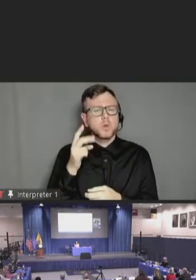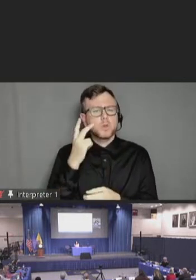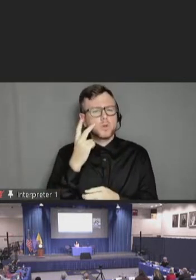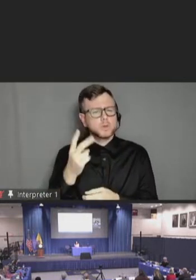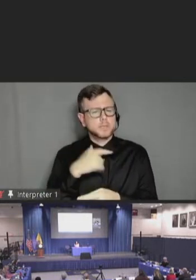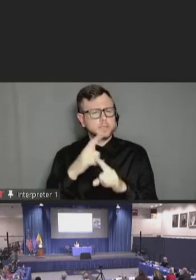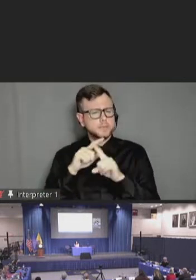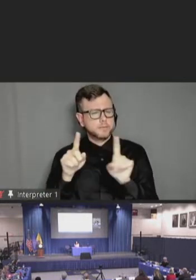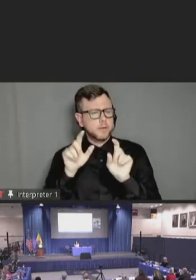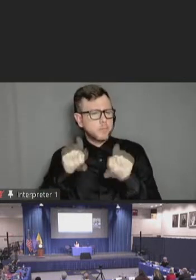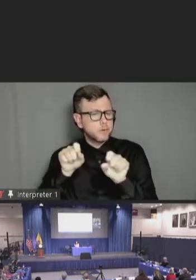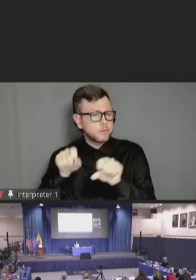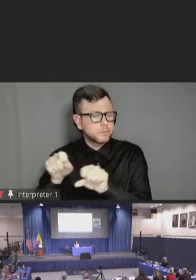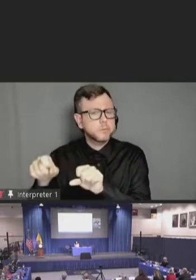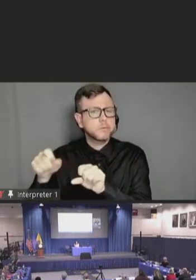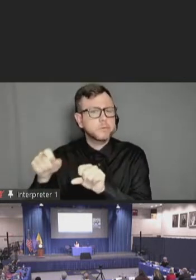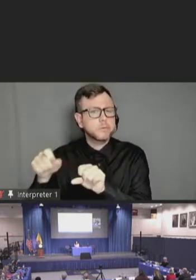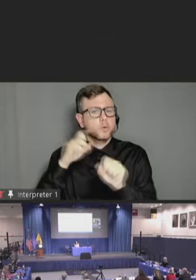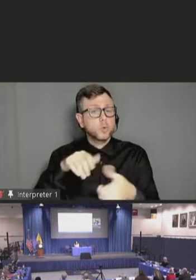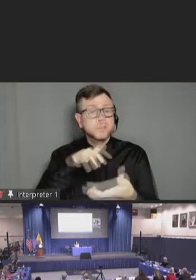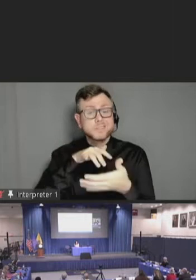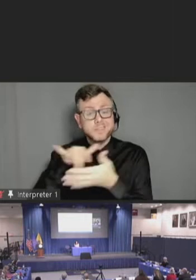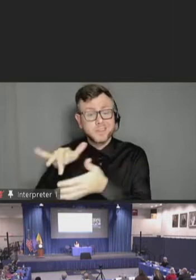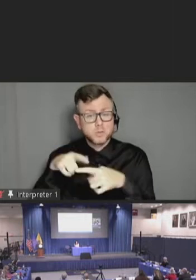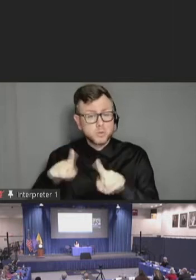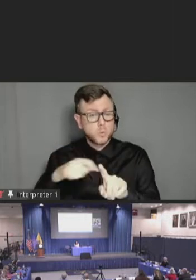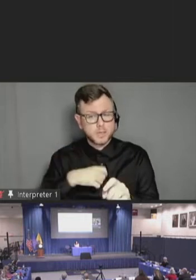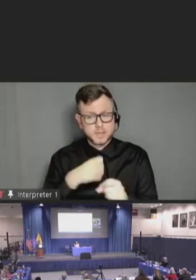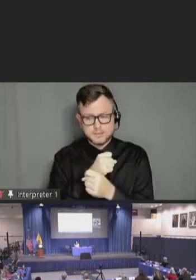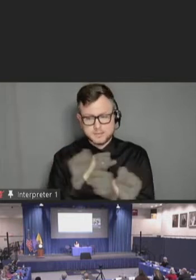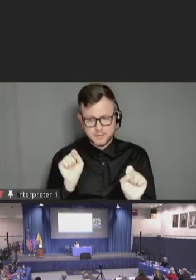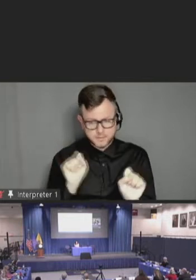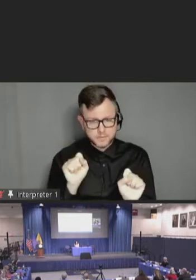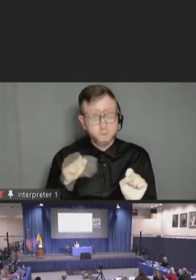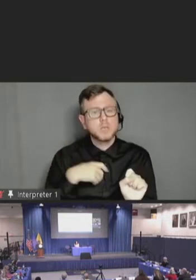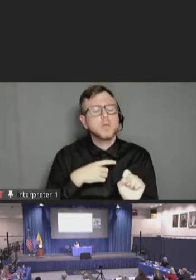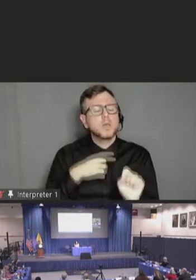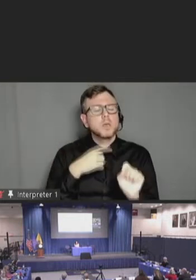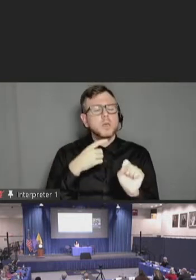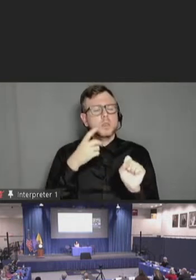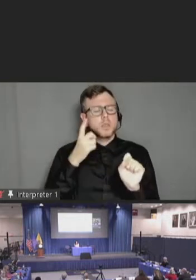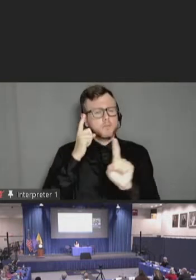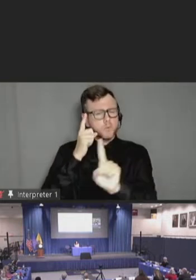could be studied in the context of the safety of the schedule, with an emphasis again, on long-term adverse events.